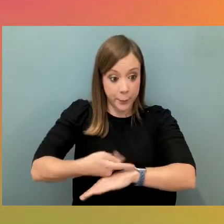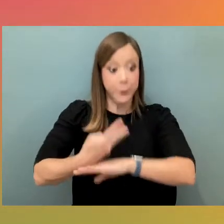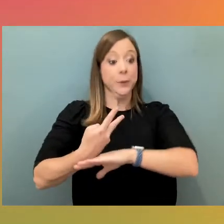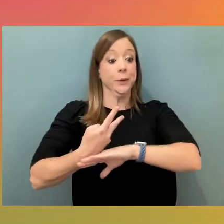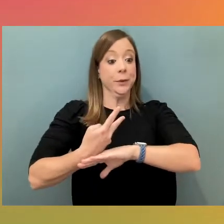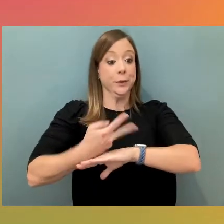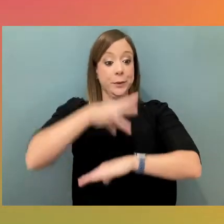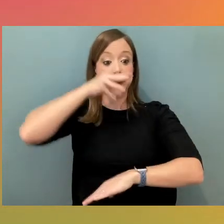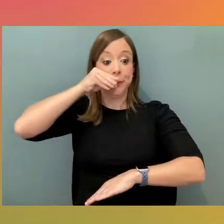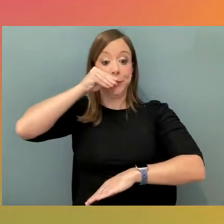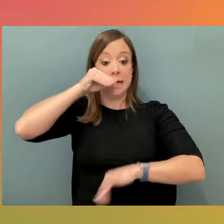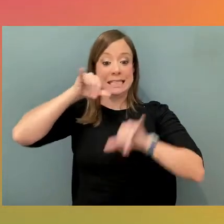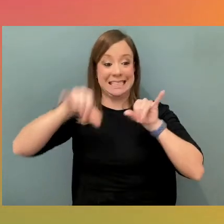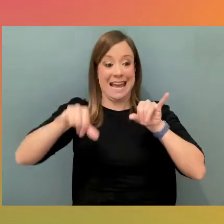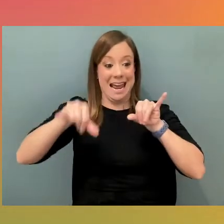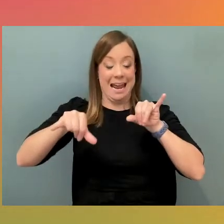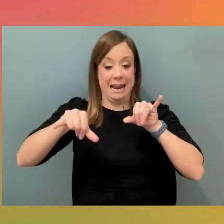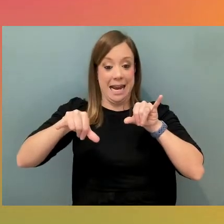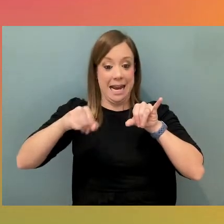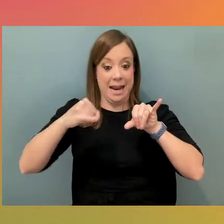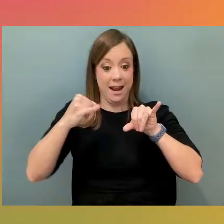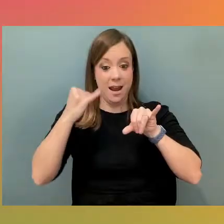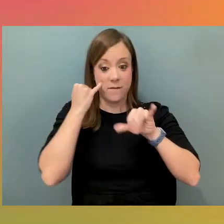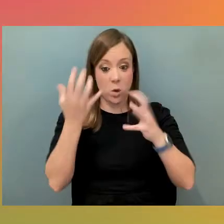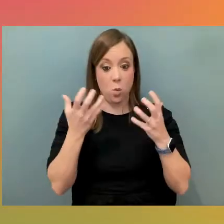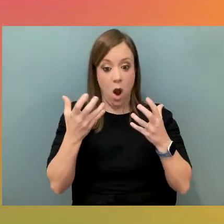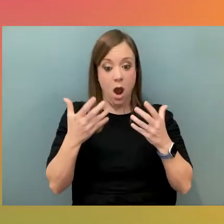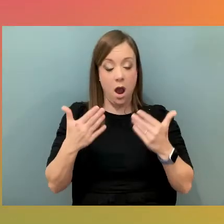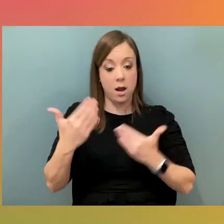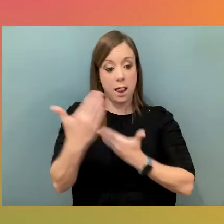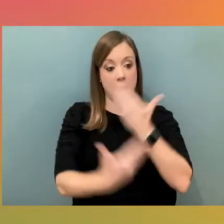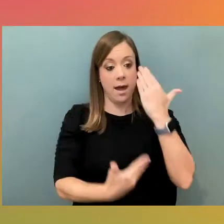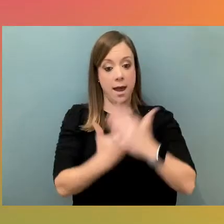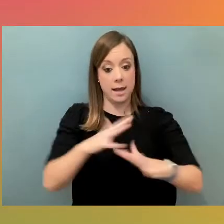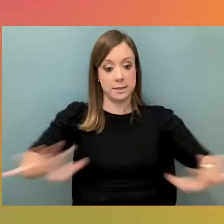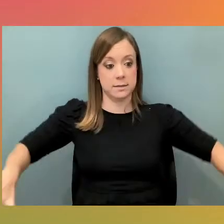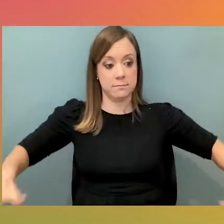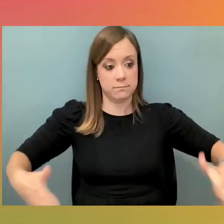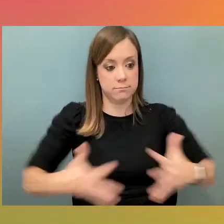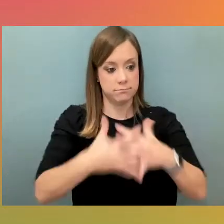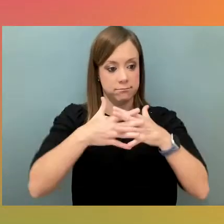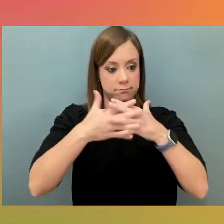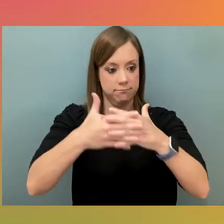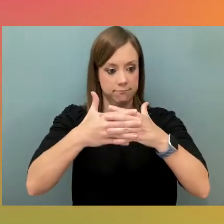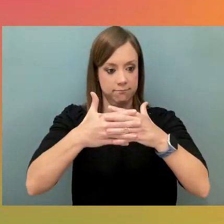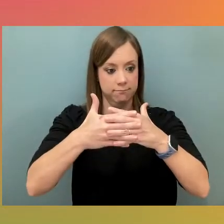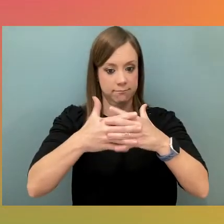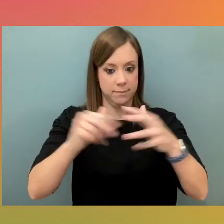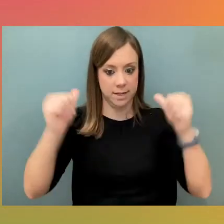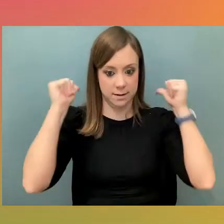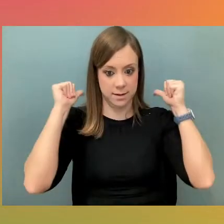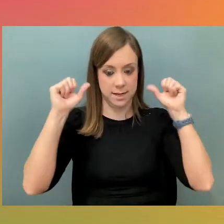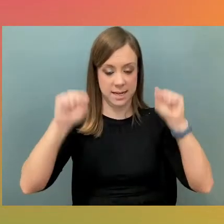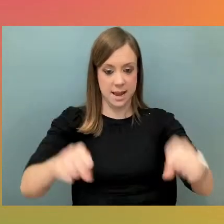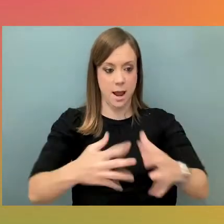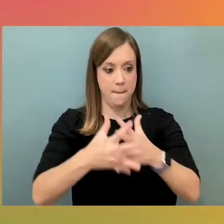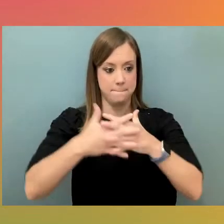EXHALE LOWER. LAST ONE YOU ARE GOING TO LIFT AND STAY. YOU MIGHT STAY HERE OR TURN YOUR PALMS TO FACE ONE ANOTHER